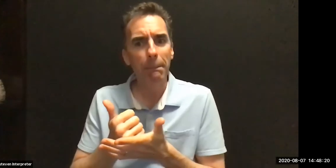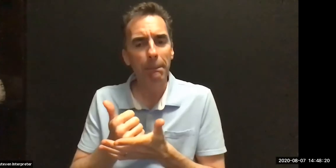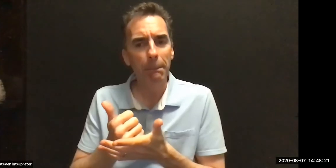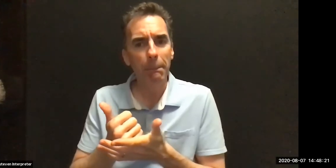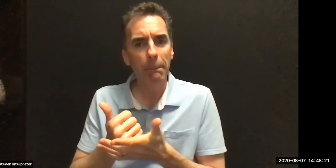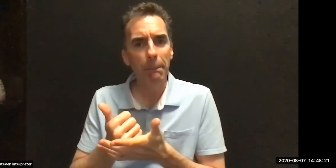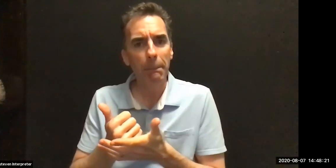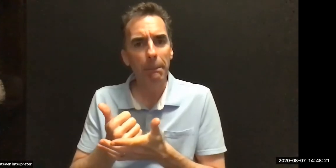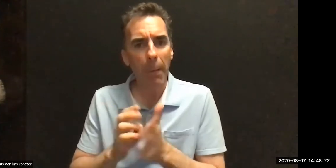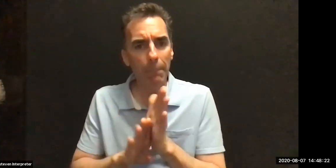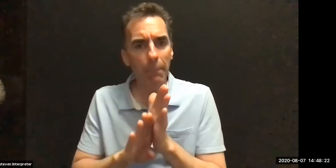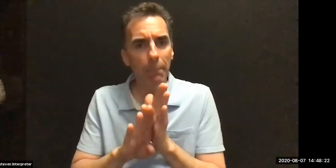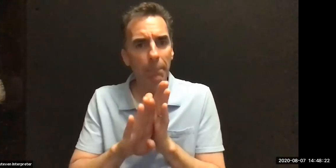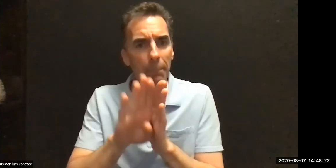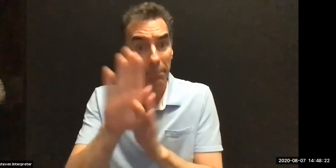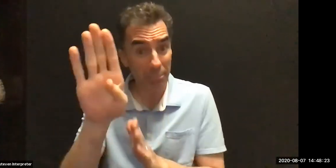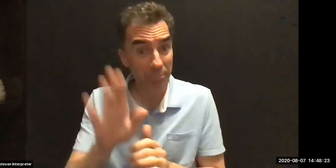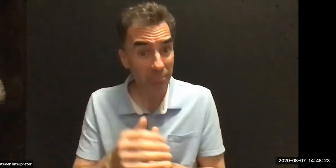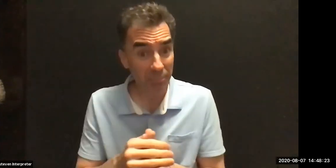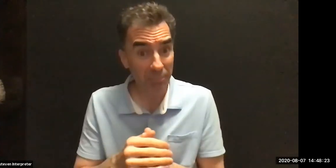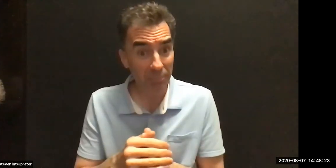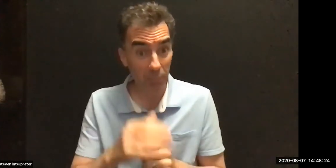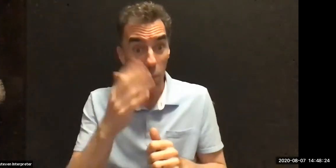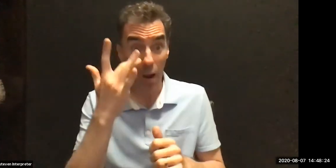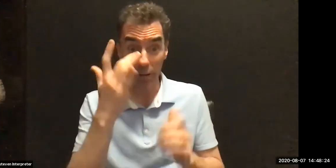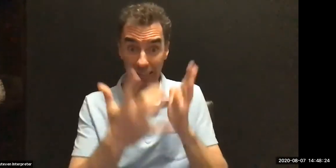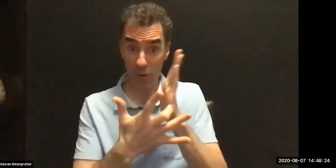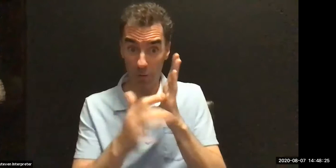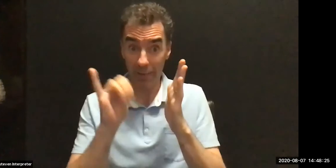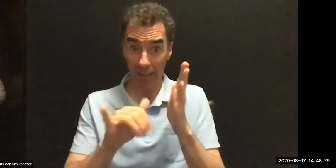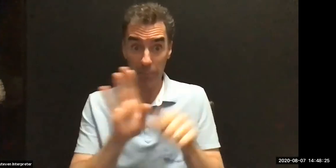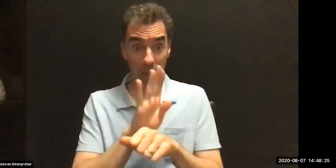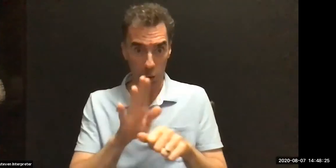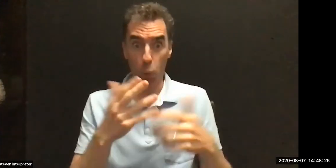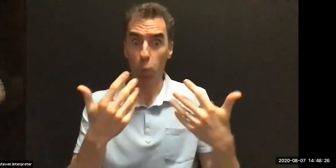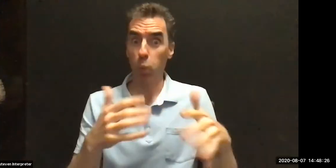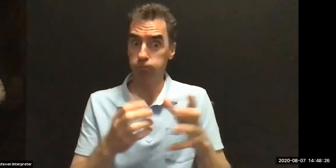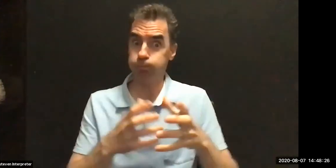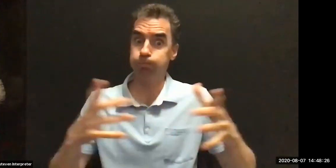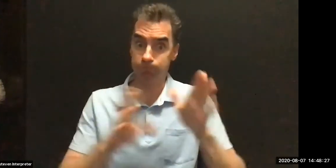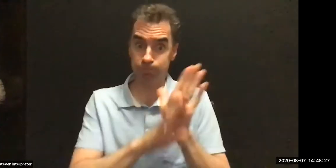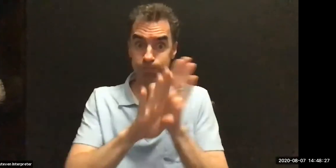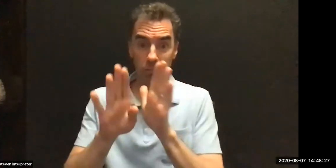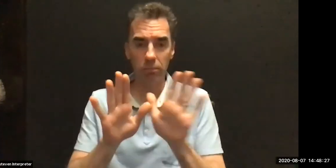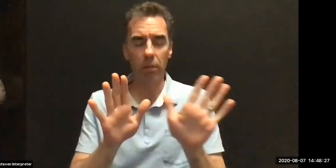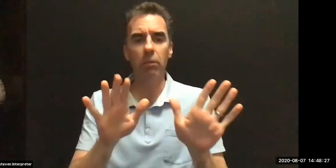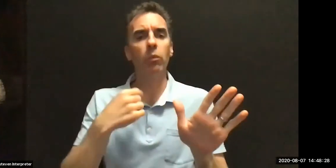Channelle Charest: One of the only industries that's growing at such a rapid rate currently. And so what we did was we created initiatives we started strike teams.